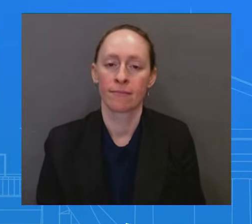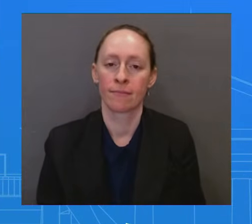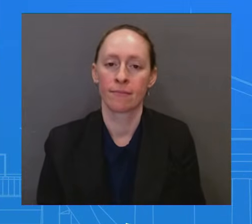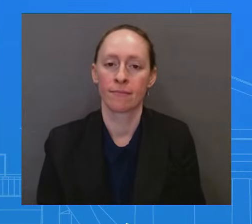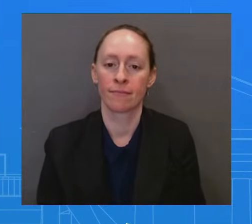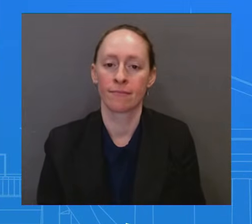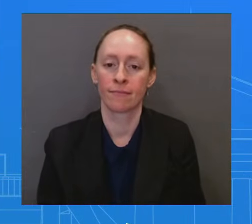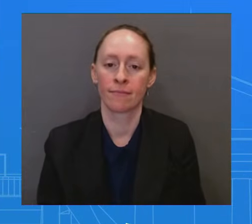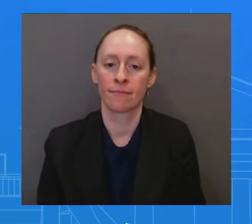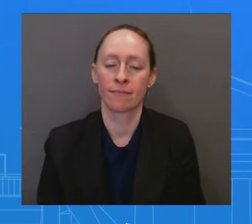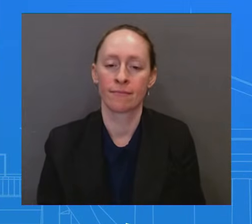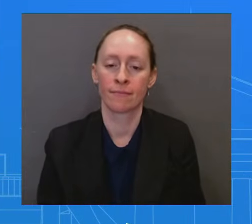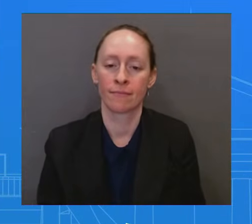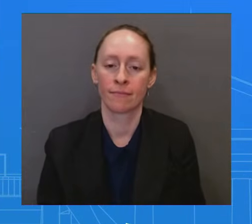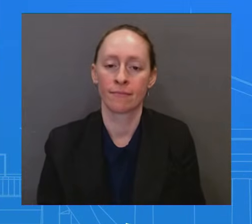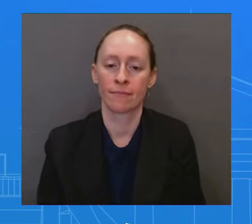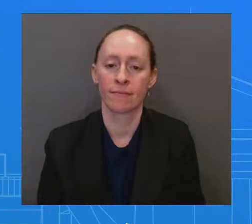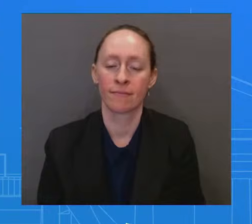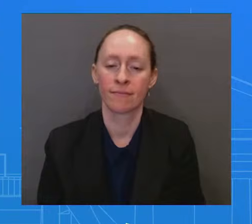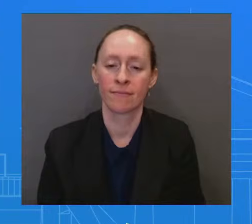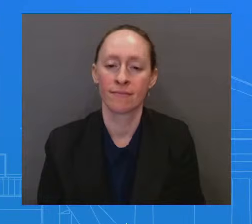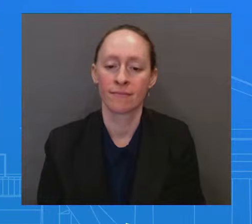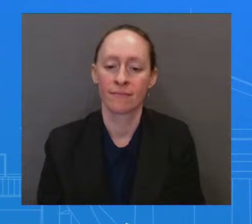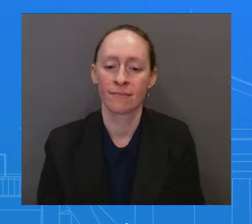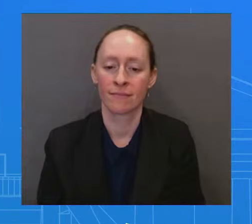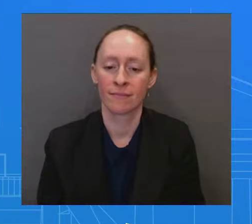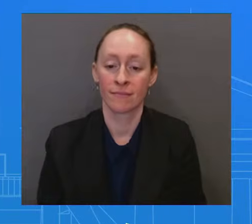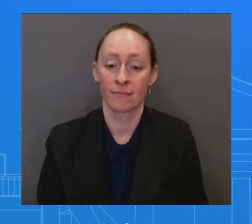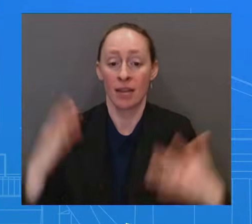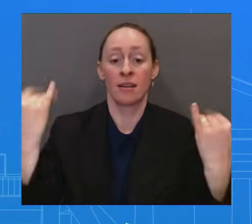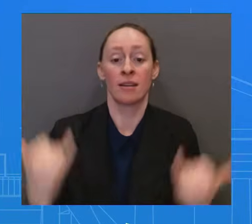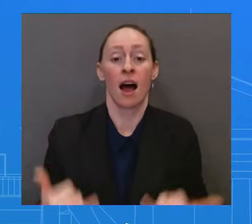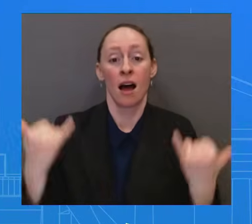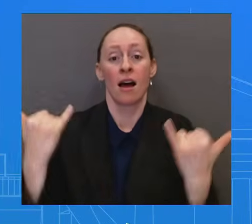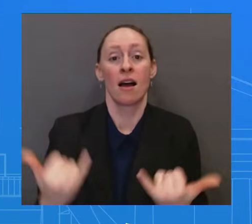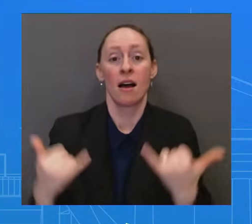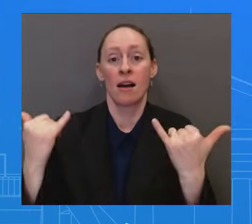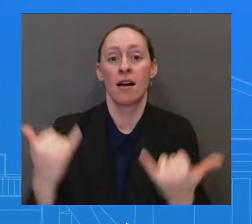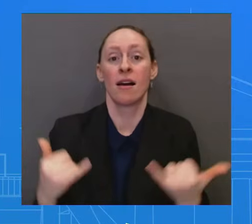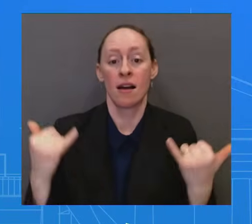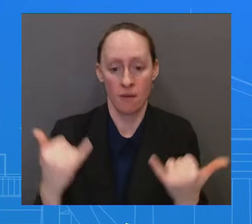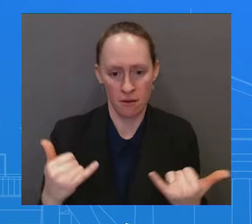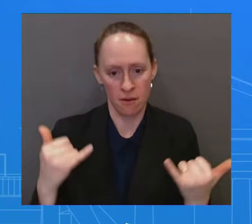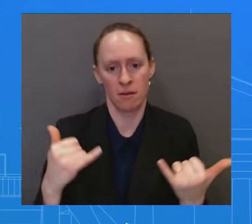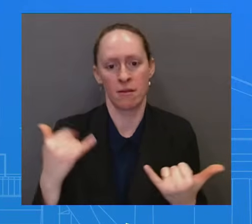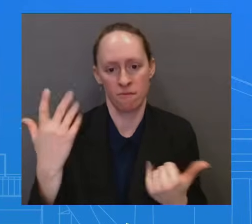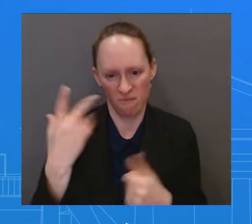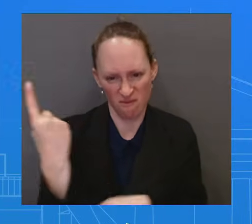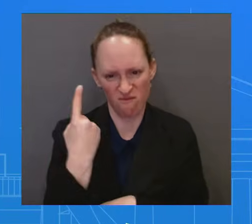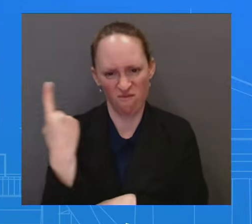he's now going to face justice here in the United States. That's a good outcome. And the last thing I'll say on this is the --